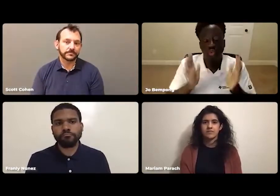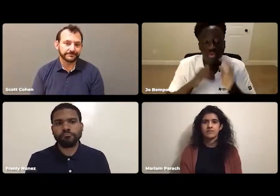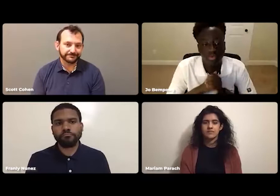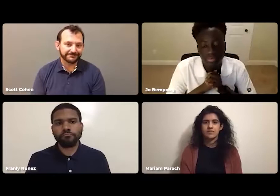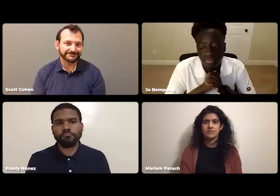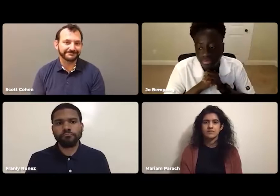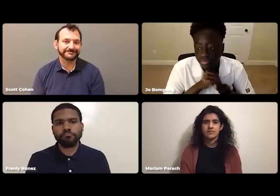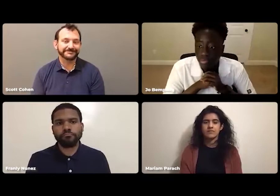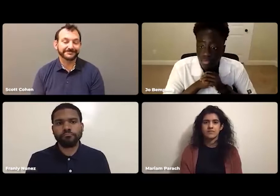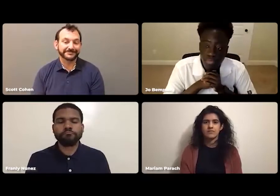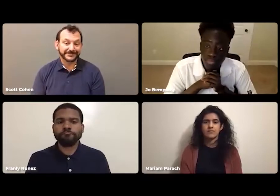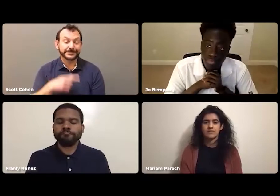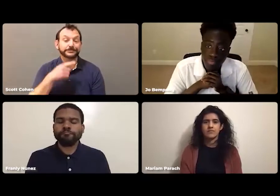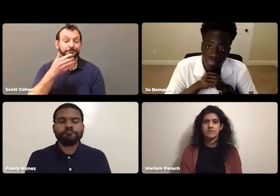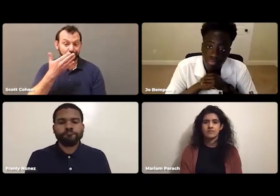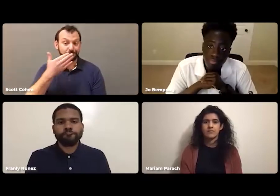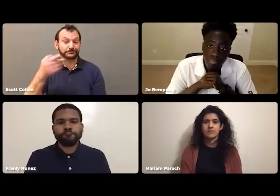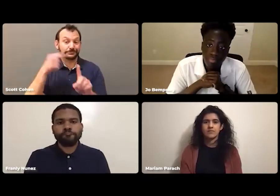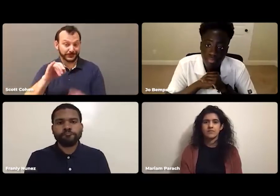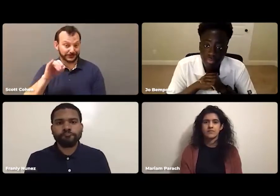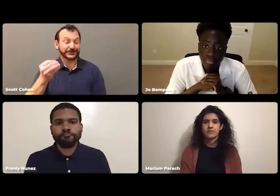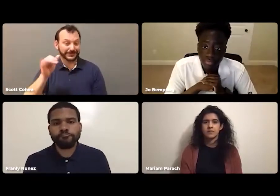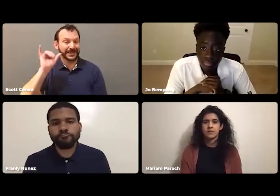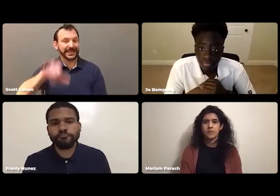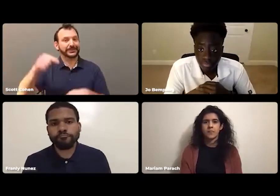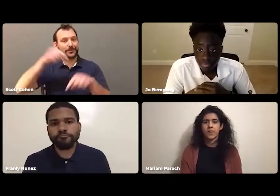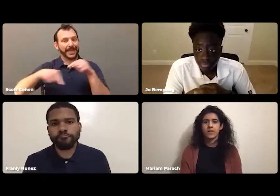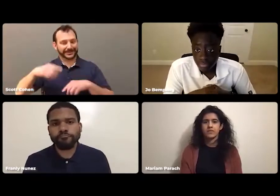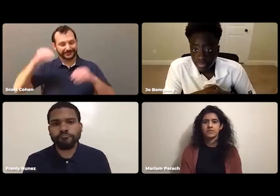Have diversity even within broken-up groups in the classroom.